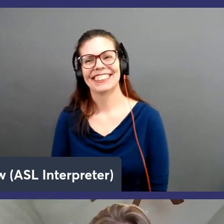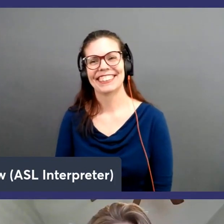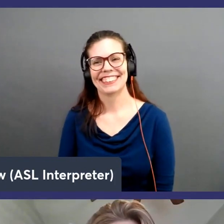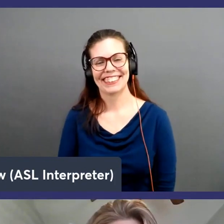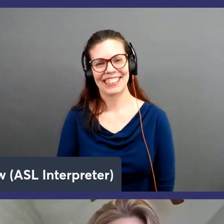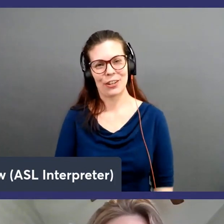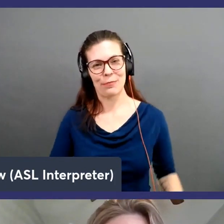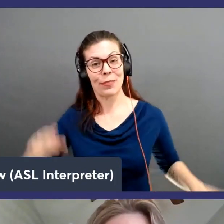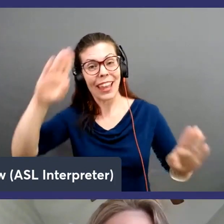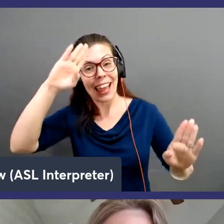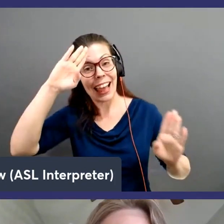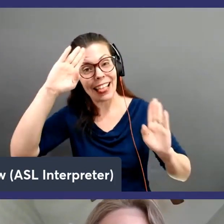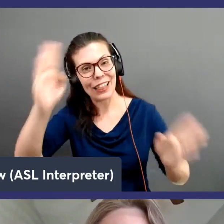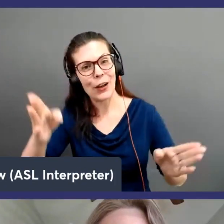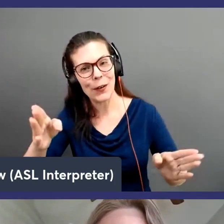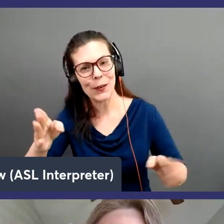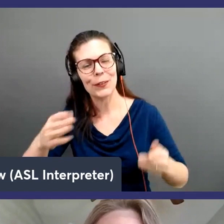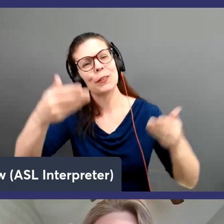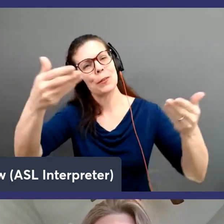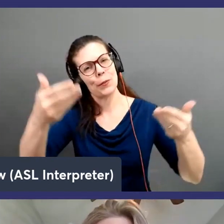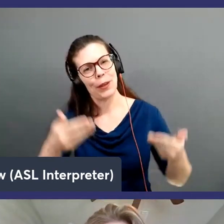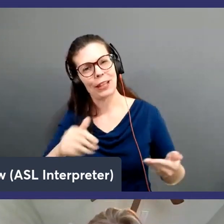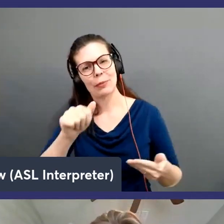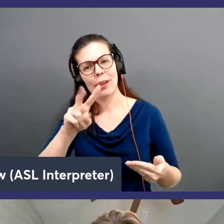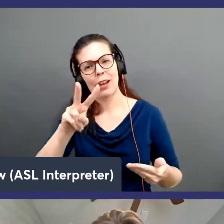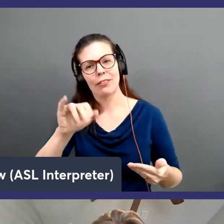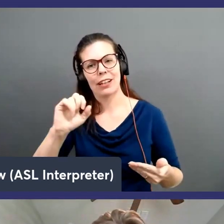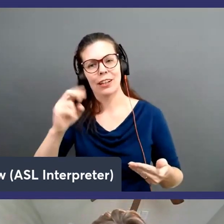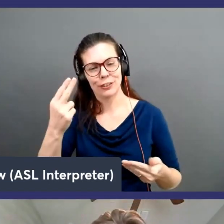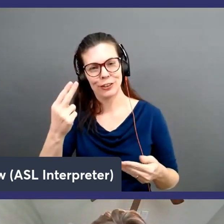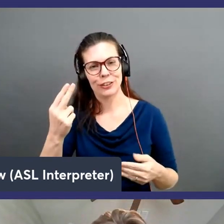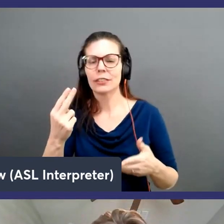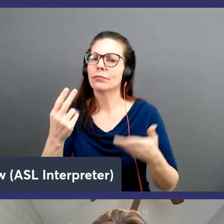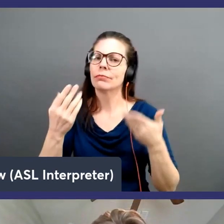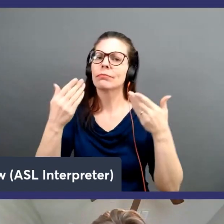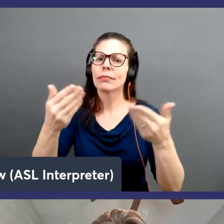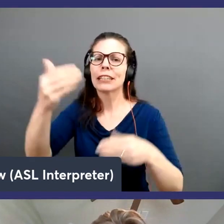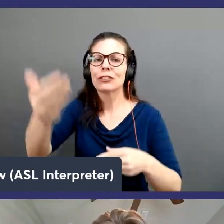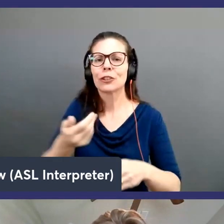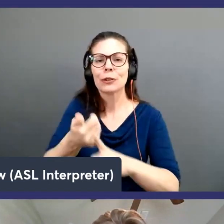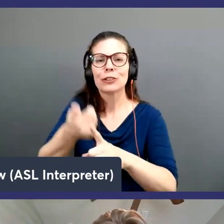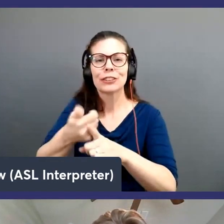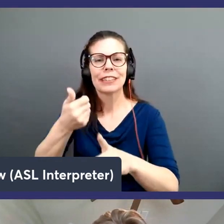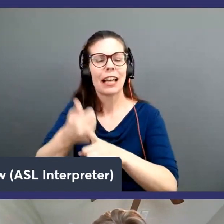Hello and welcome, Avinash. Why don't you introduce yourself for the guests?